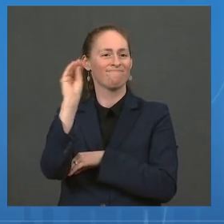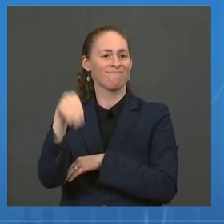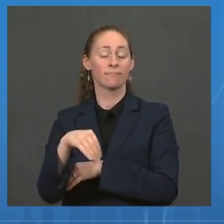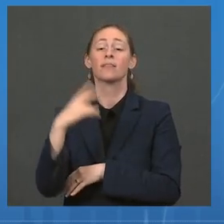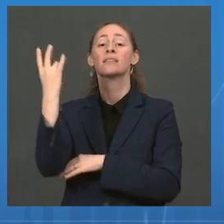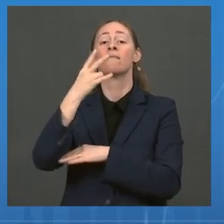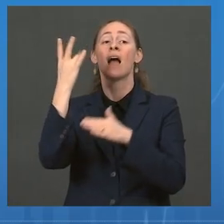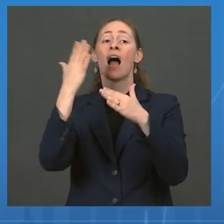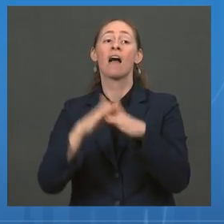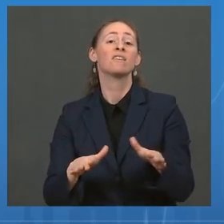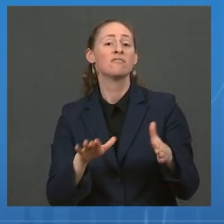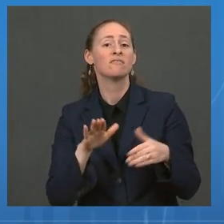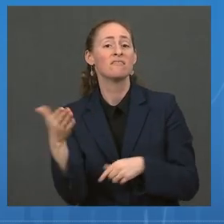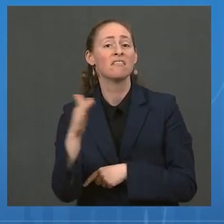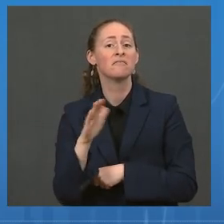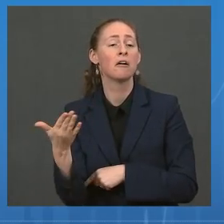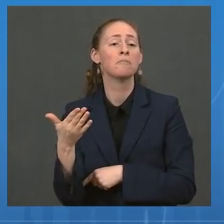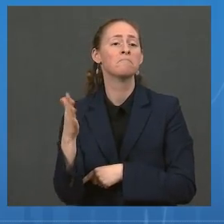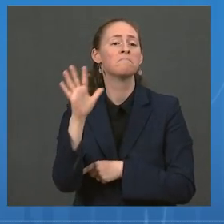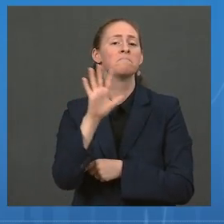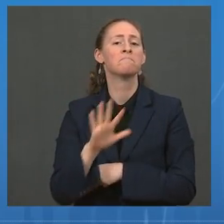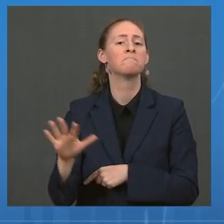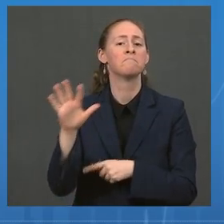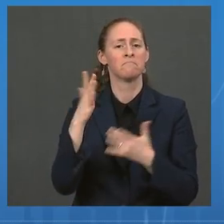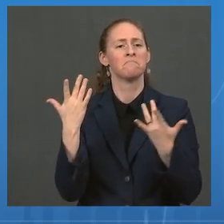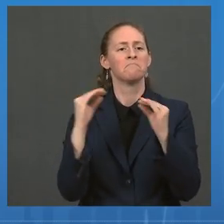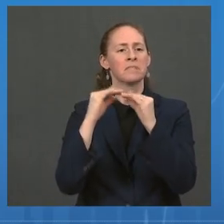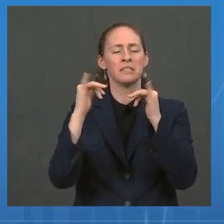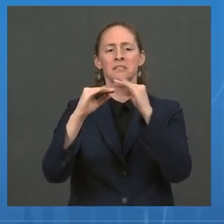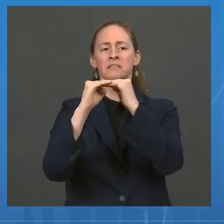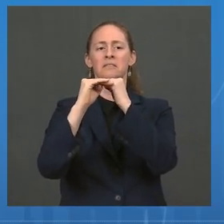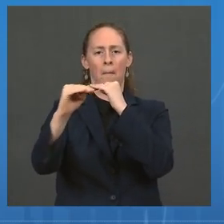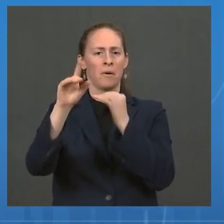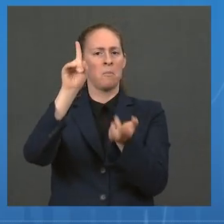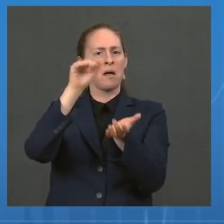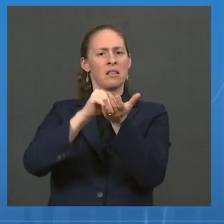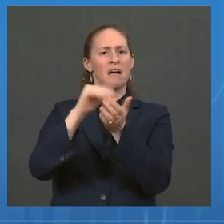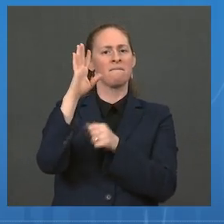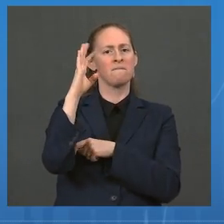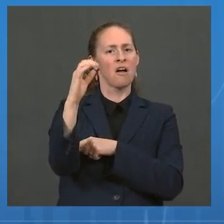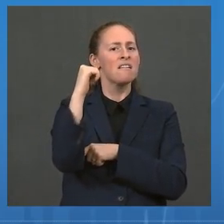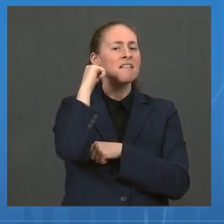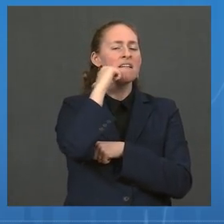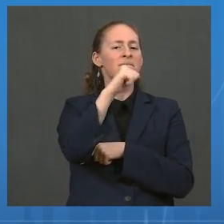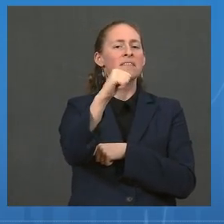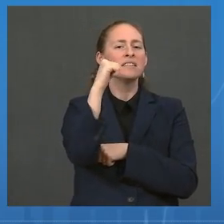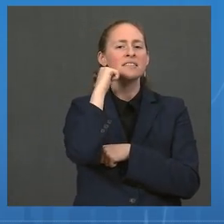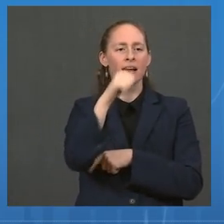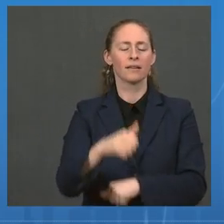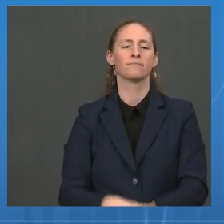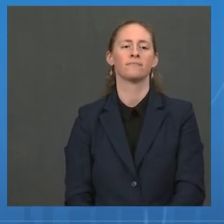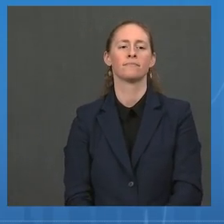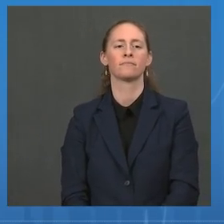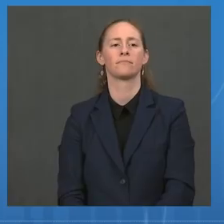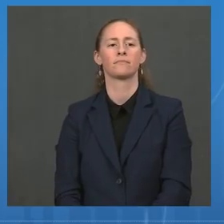remains fairly constant at 1,400 per day. Each week, we share with you the science of why vaccination